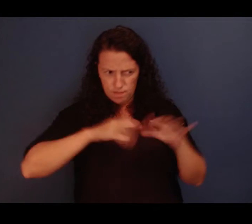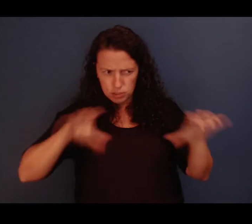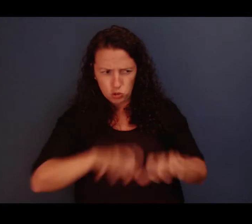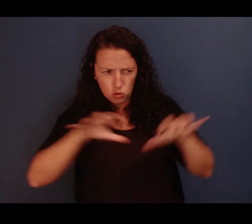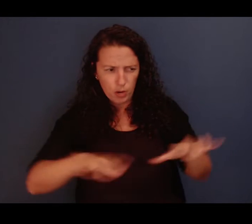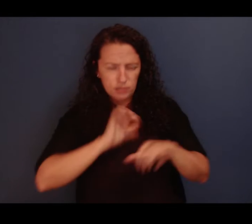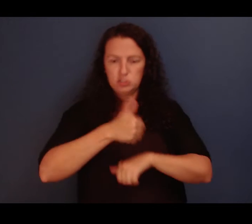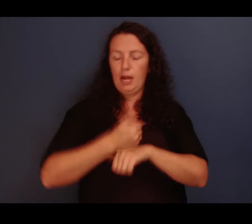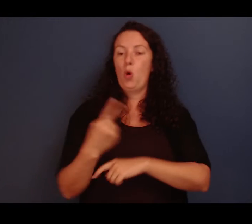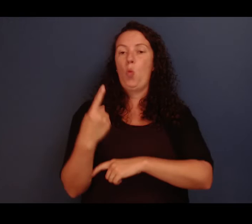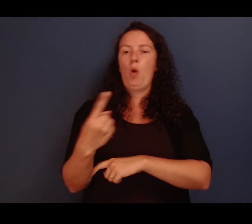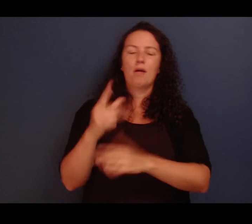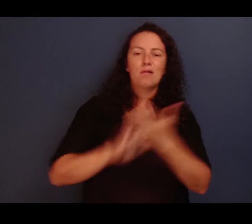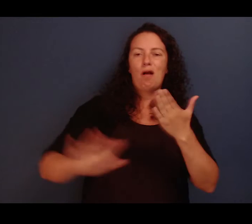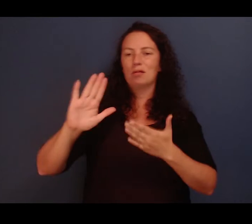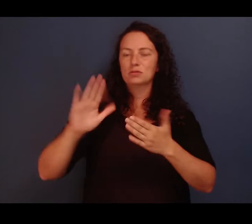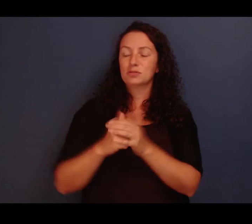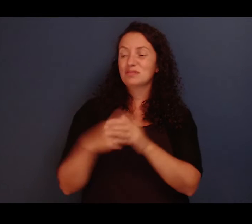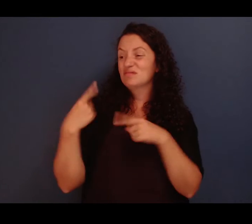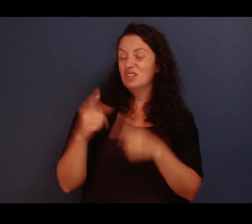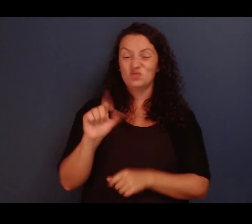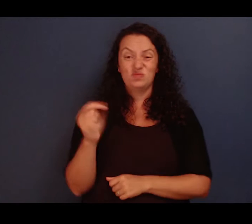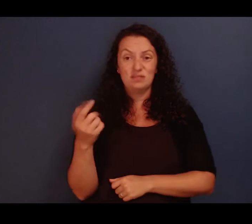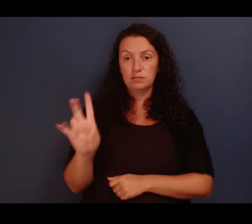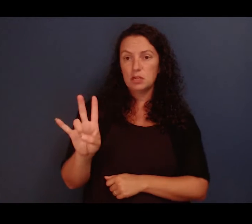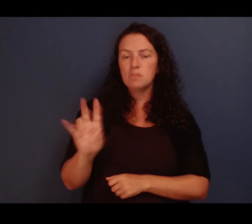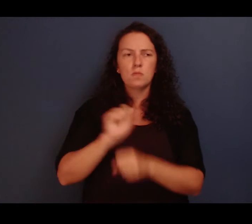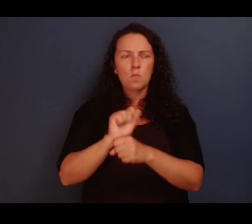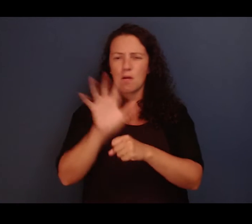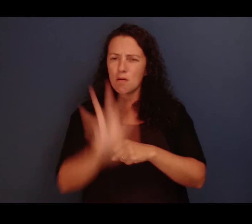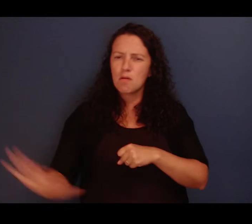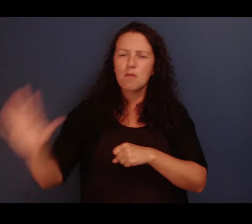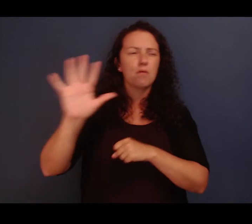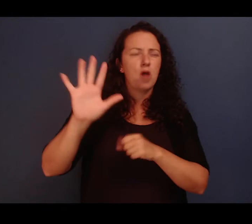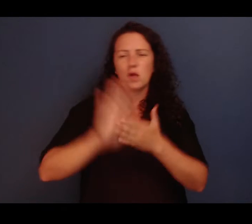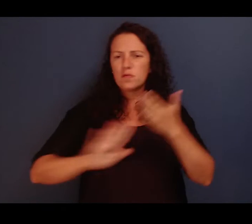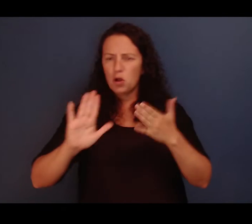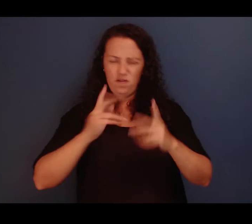vision. Since 2017, we have been working across the college in order to reimagine how we were